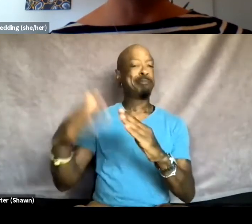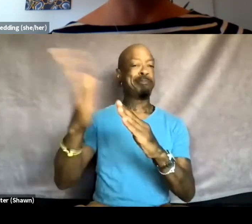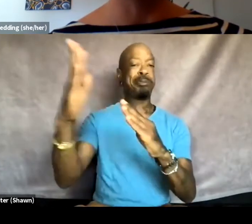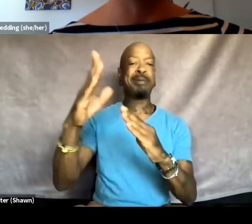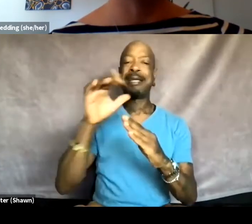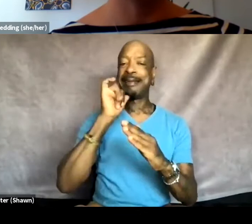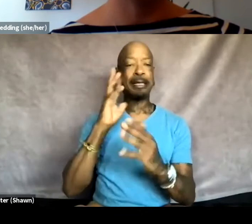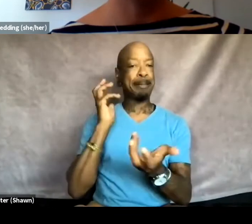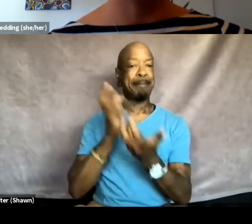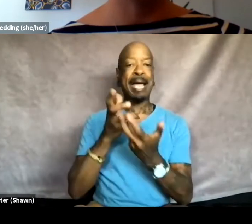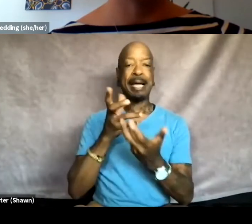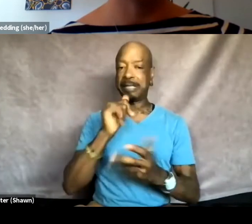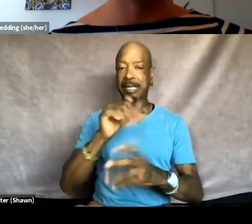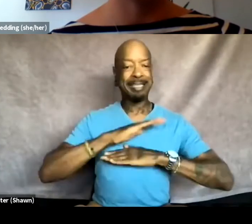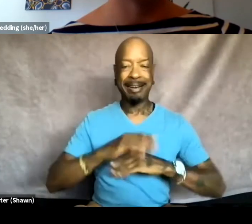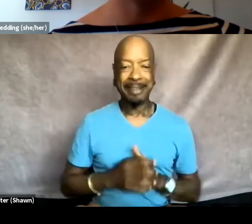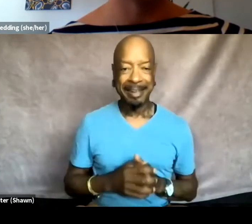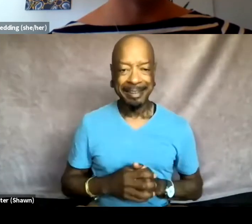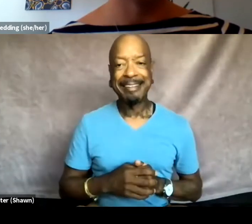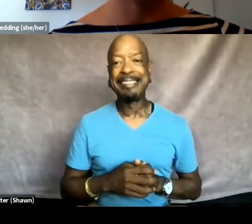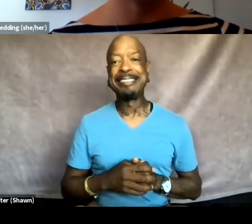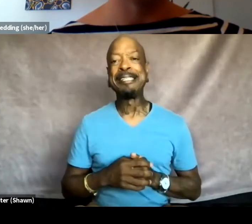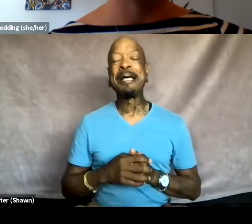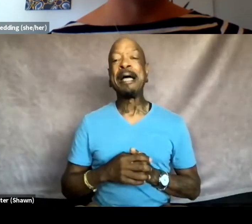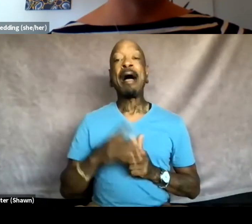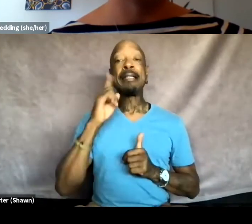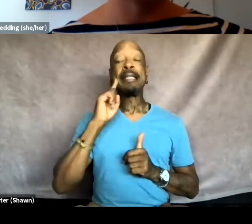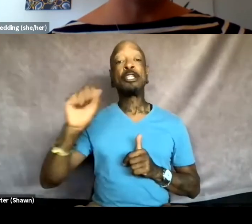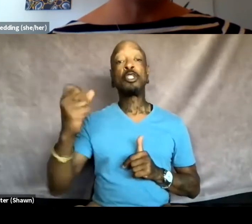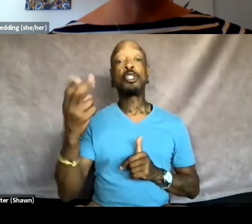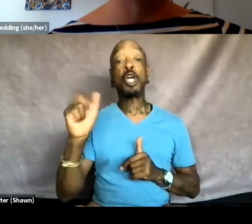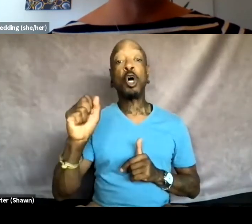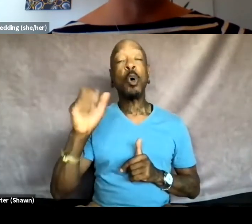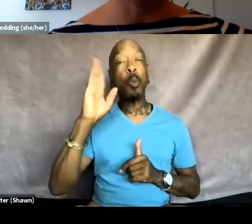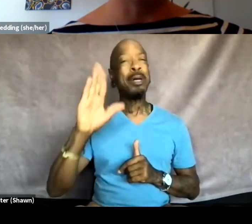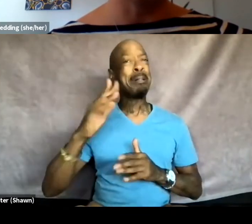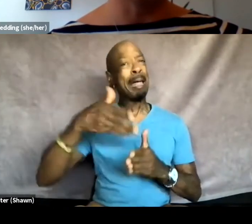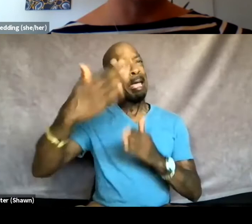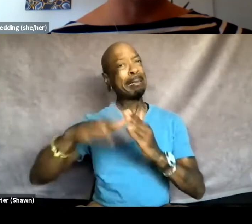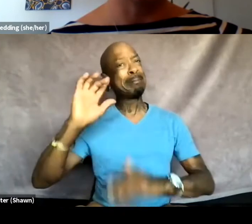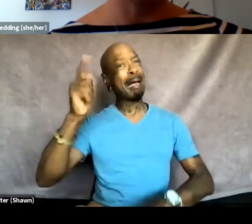it won't be, I think that the big show will end whenever it ends and I will still be like